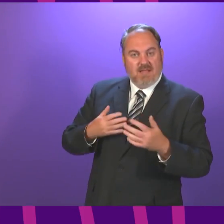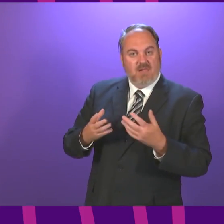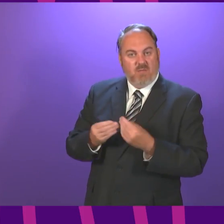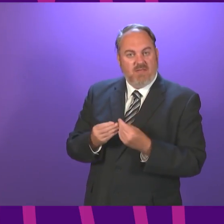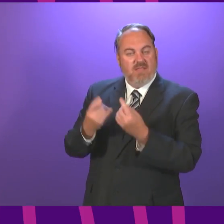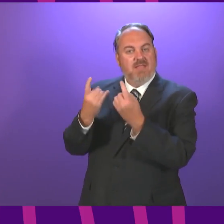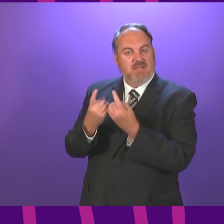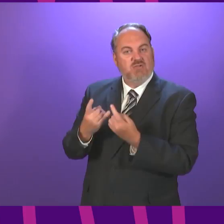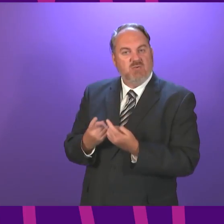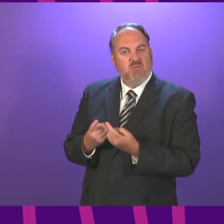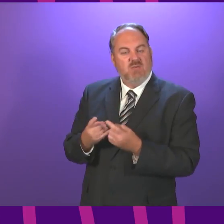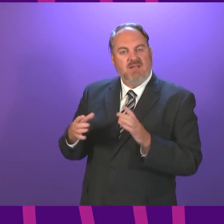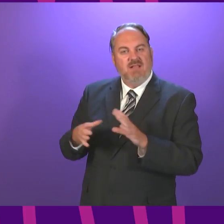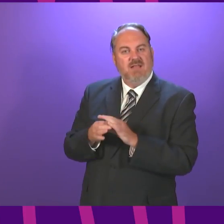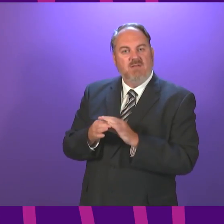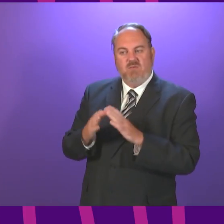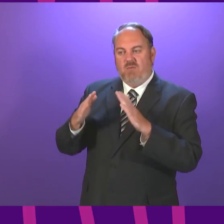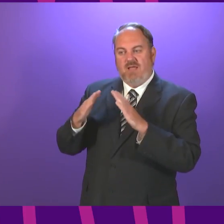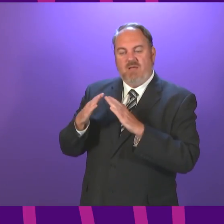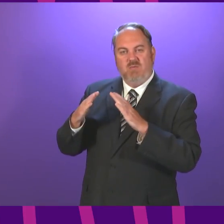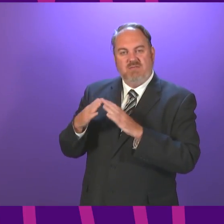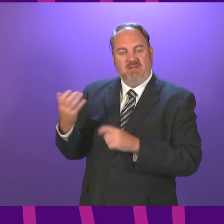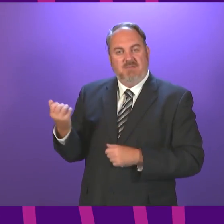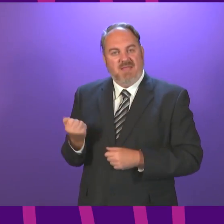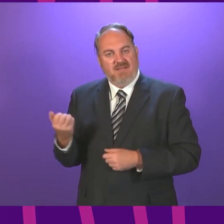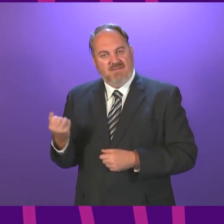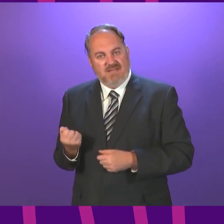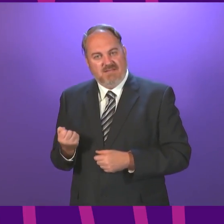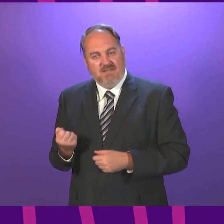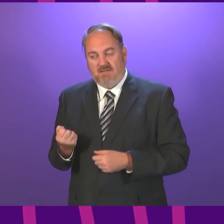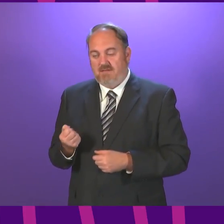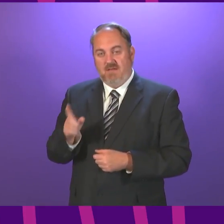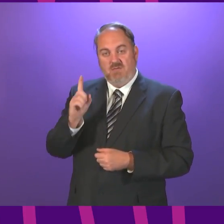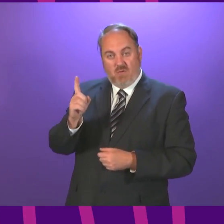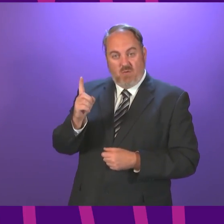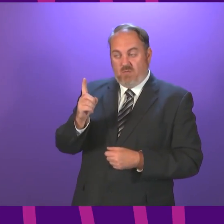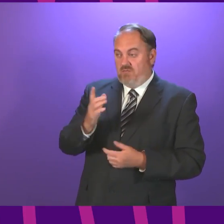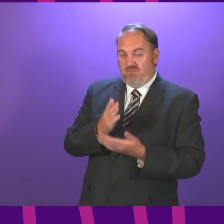housing benefit. If it was not for the action that this Government has taken, people would